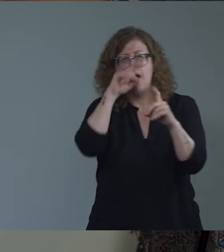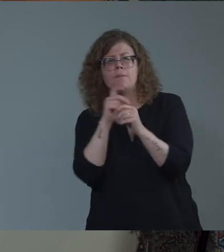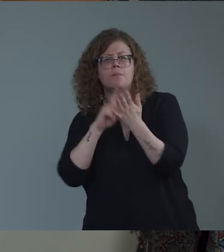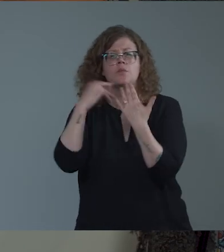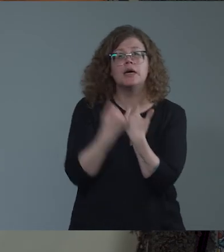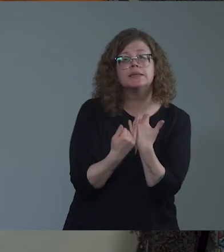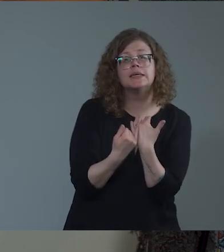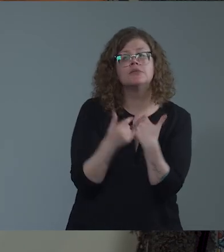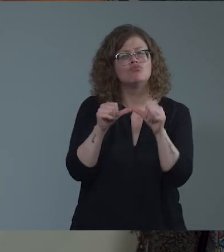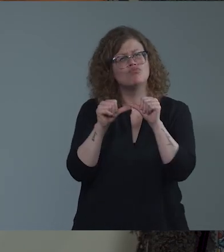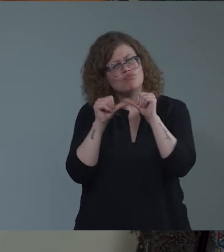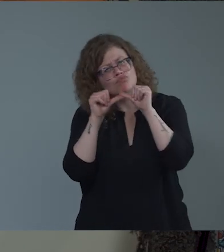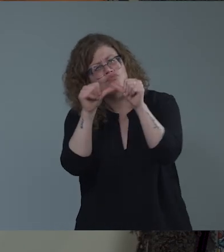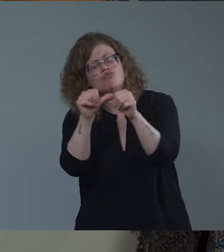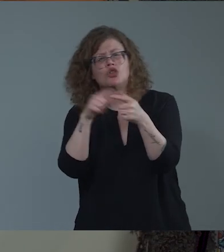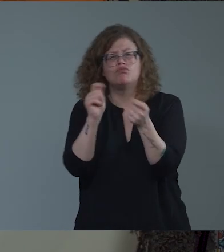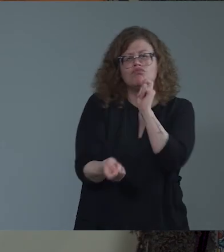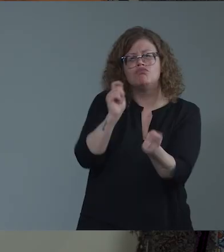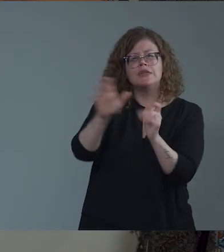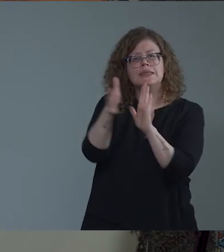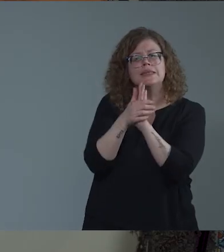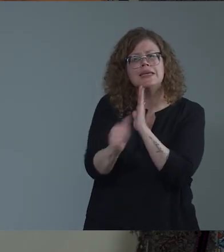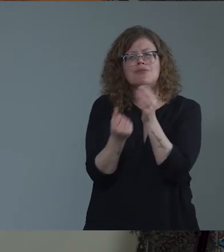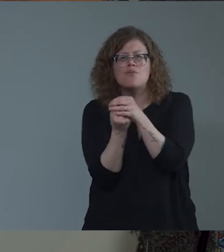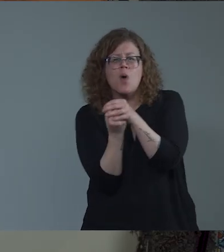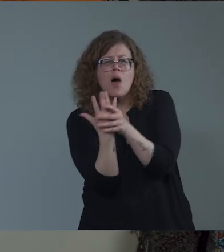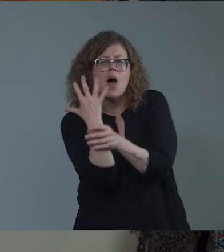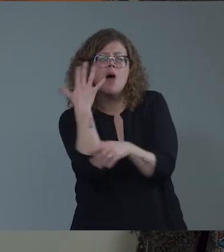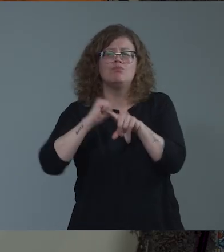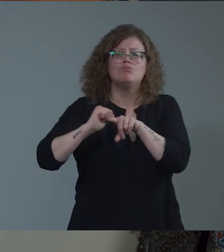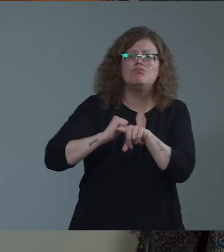putting the public back into public art, the assumption is perhaps then artists